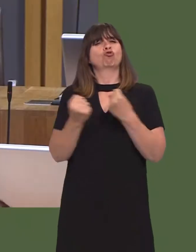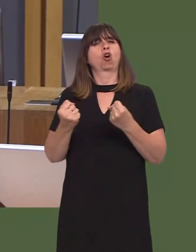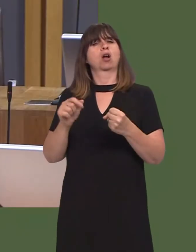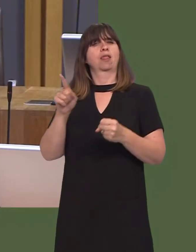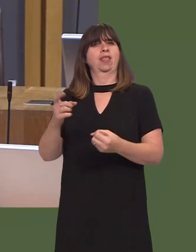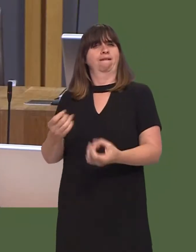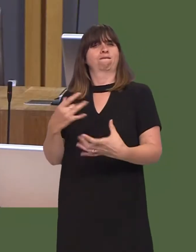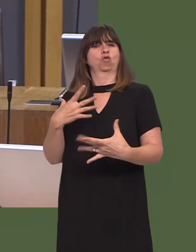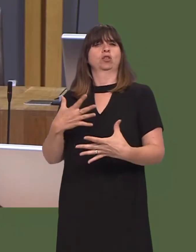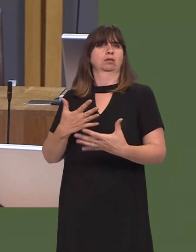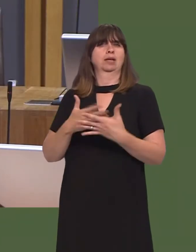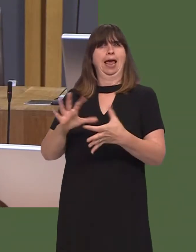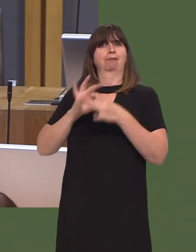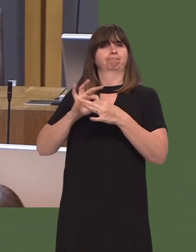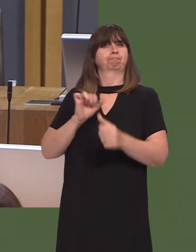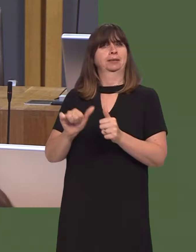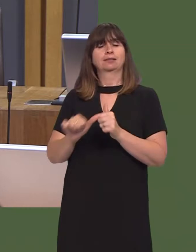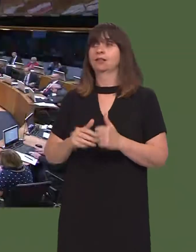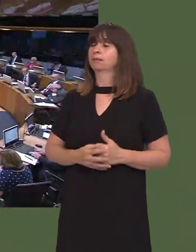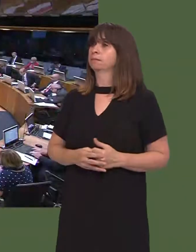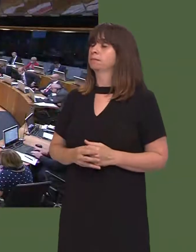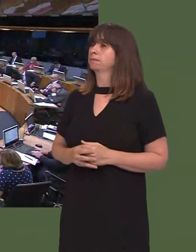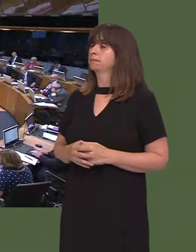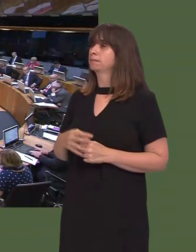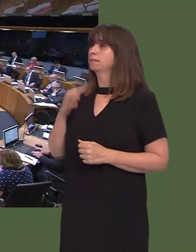syín cryfhau llais cleifion. Rhianon Passmore: First Minister, will you